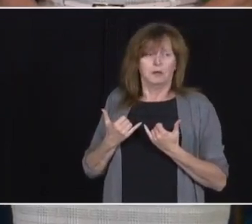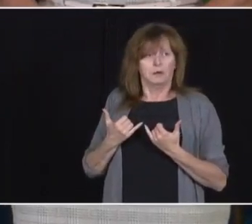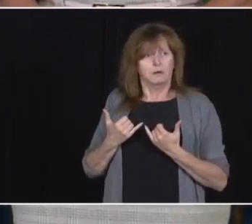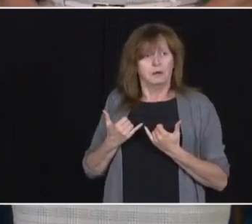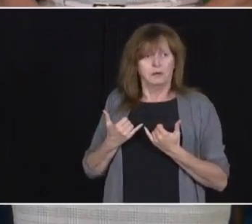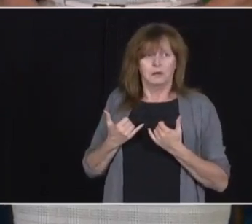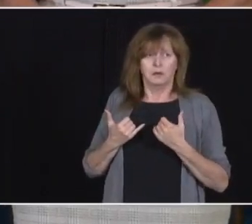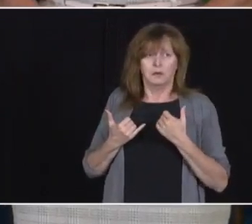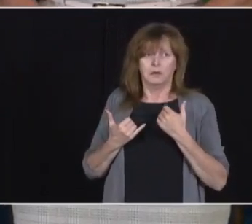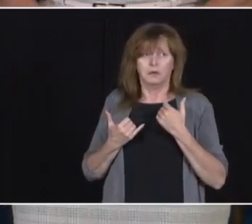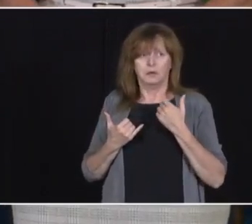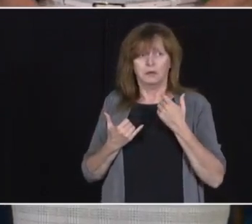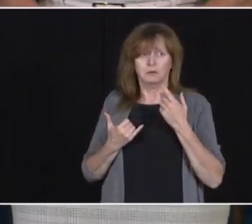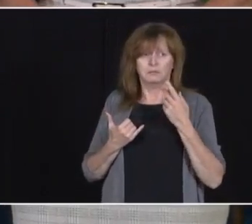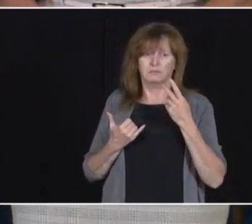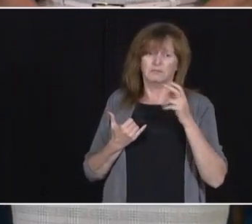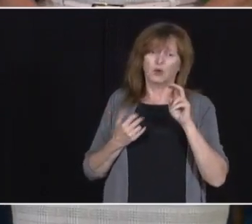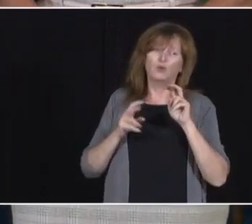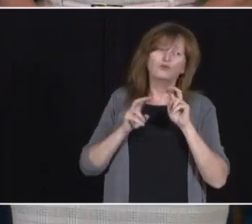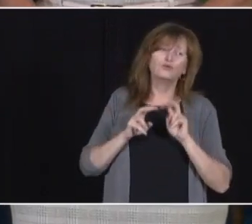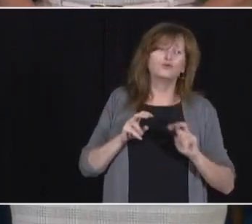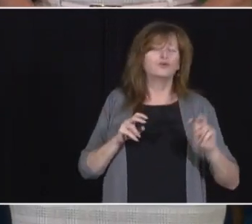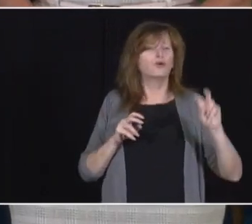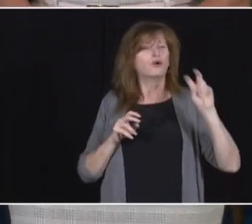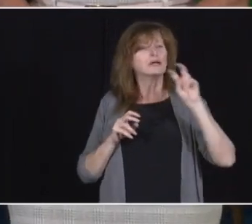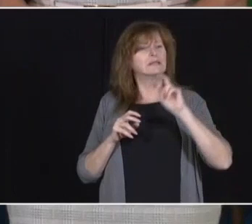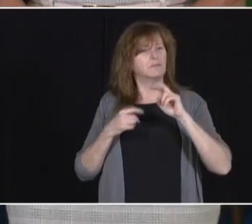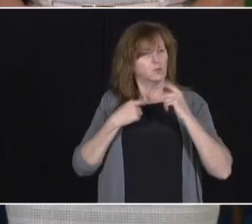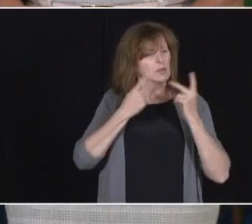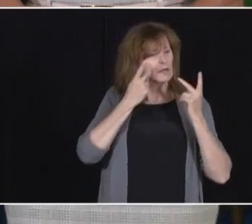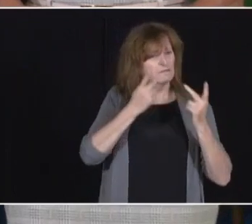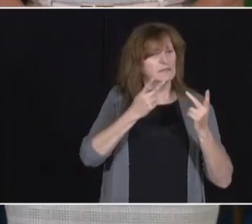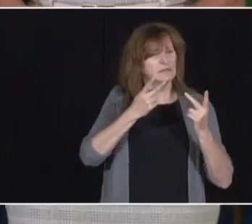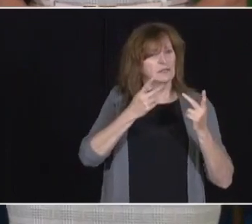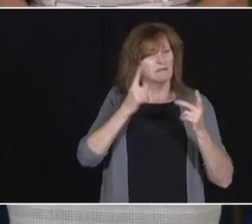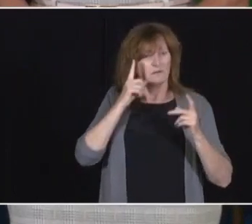we are seeing some calls from the tourism industry across Canada